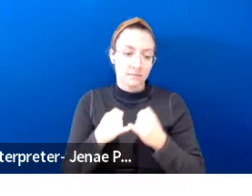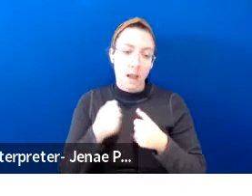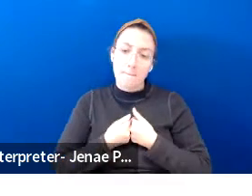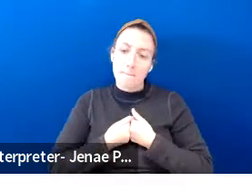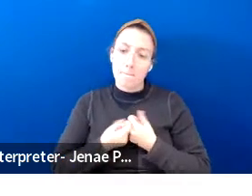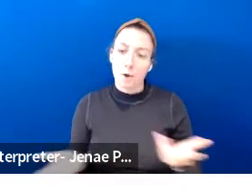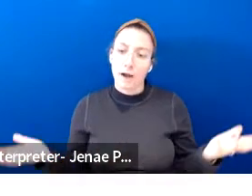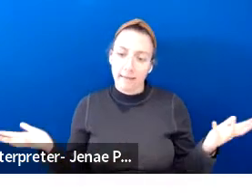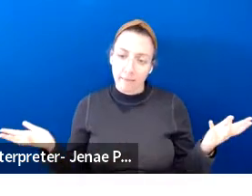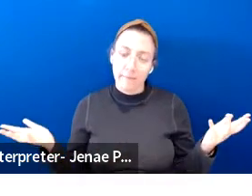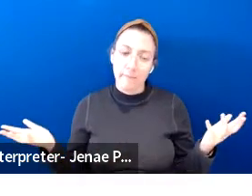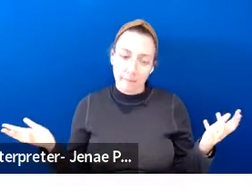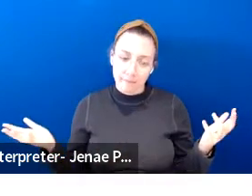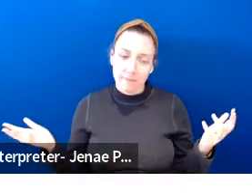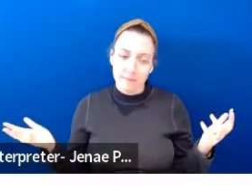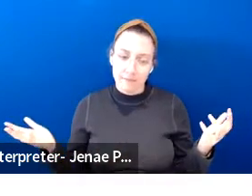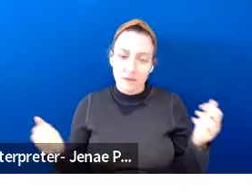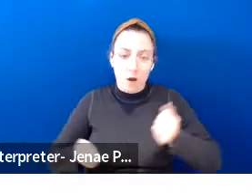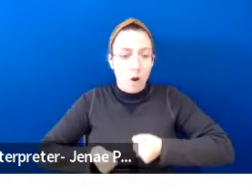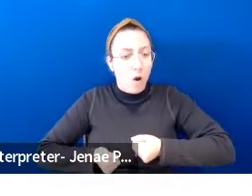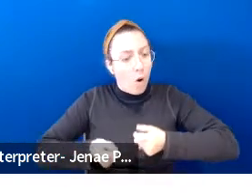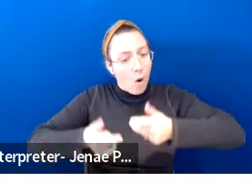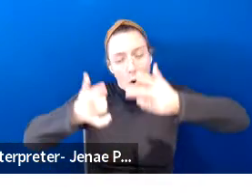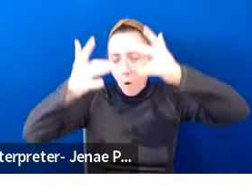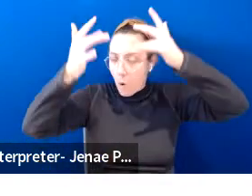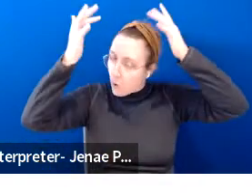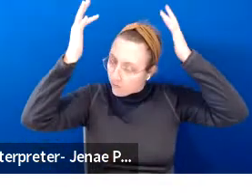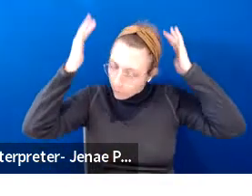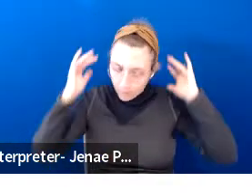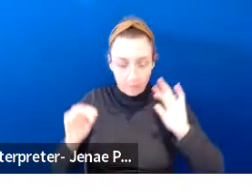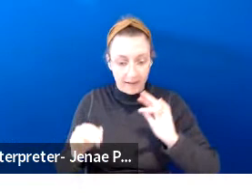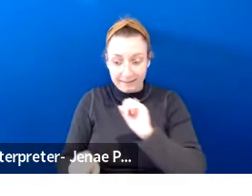burnout is the ultimate overwhelming task for things that become unmanageable.